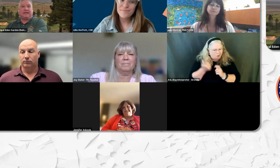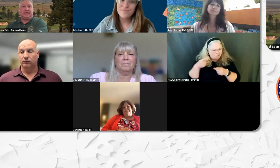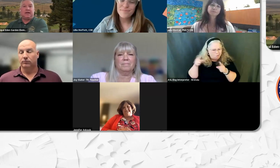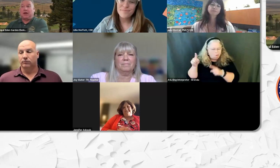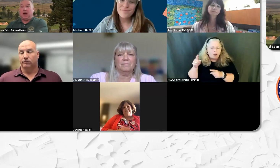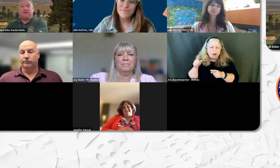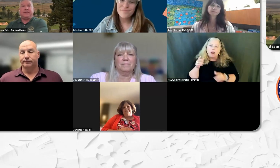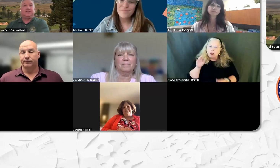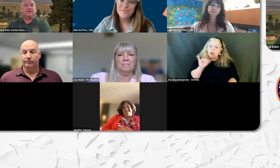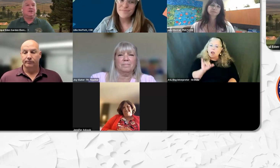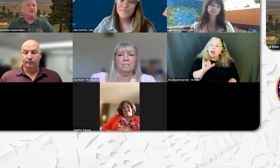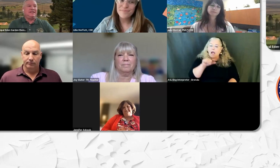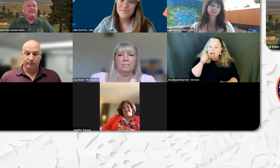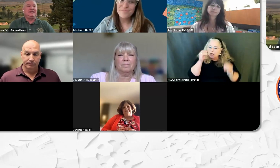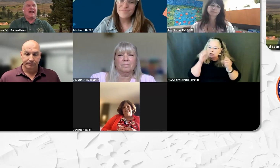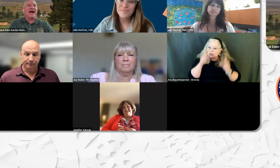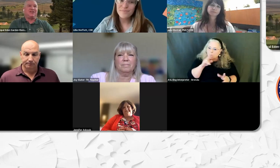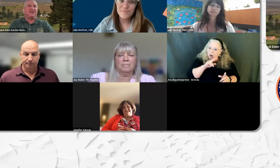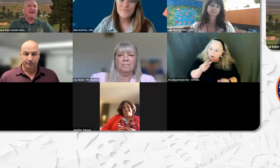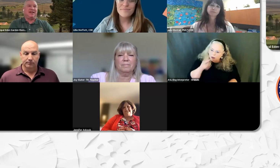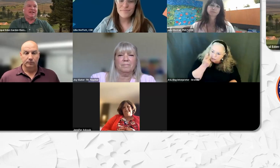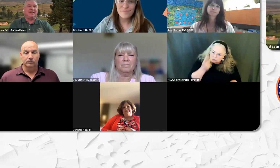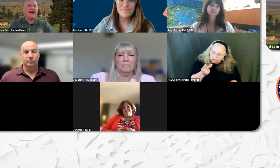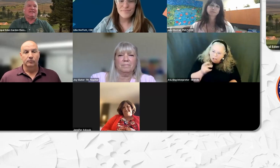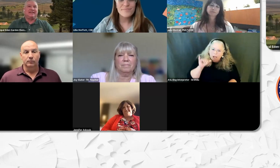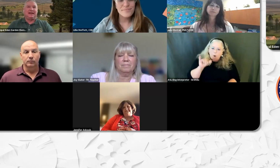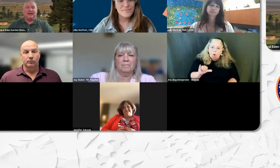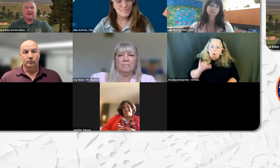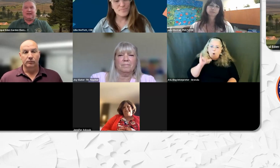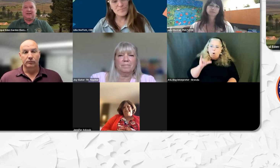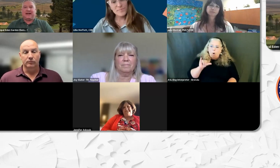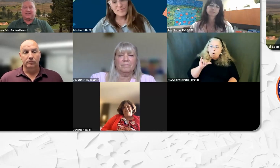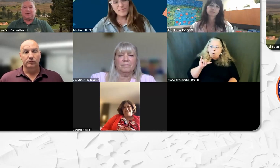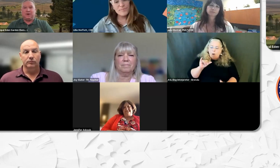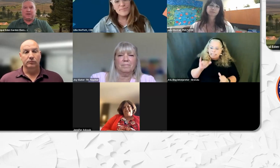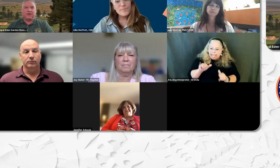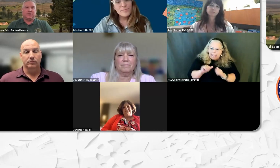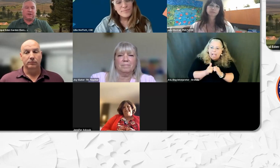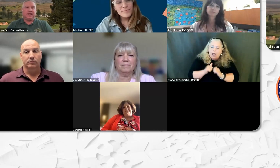I said other teachers to go see this in action. I think that's the that's been one of the critical